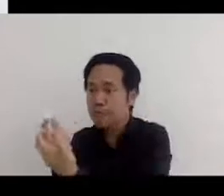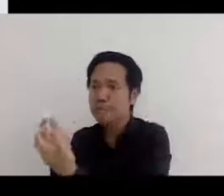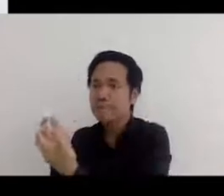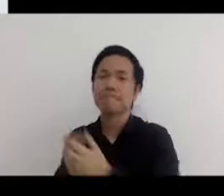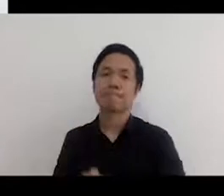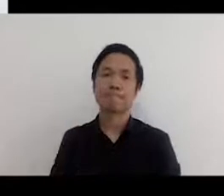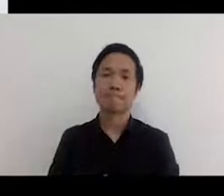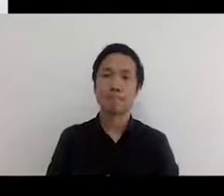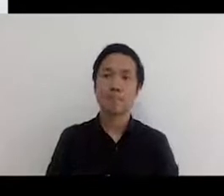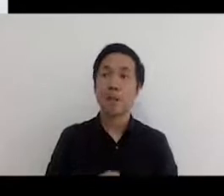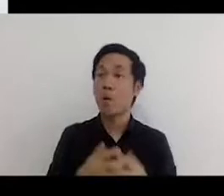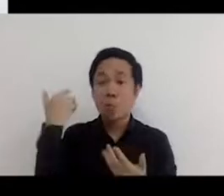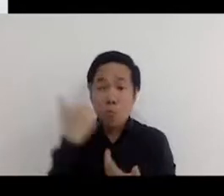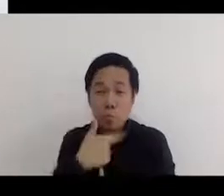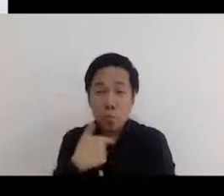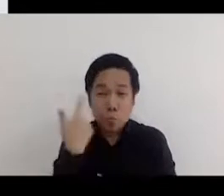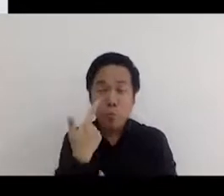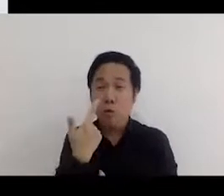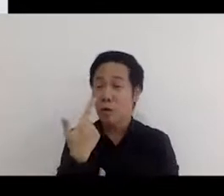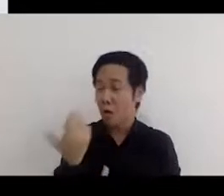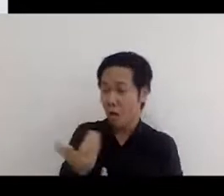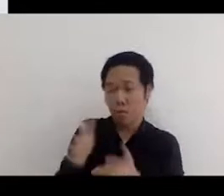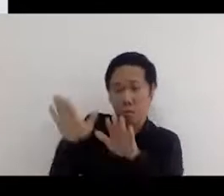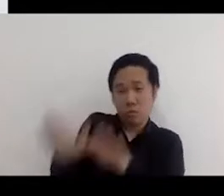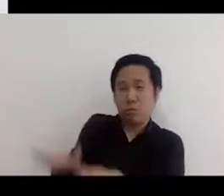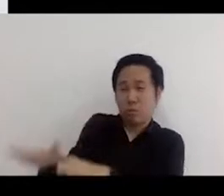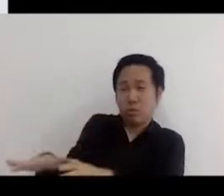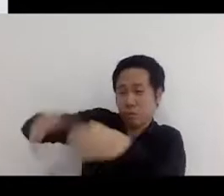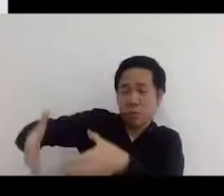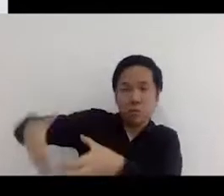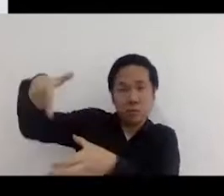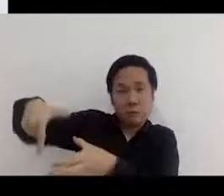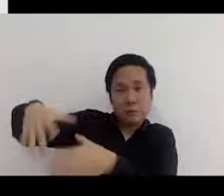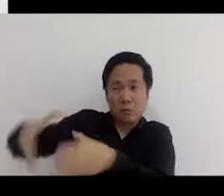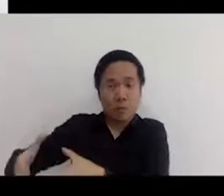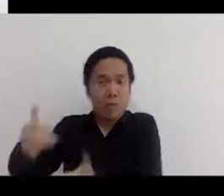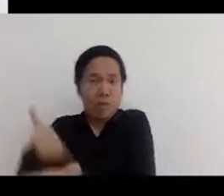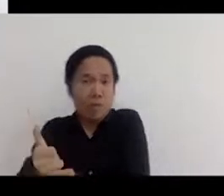State Commissioners for persons with disabilities did not have an official twitter handle,